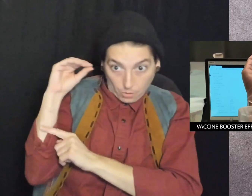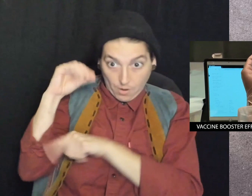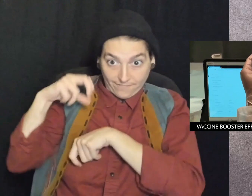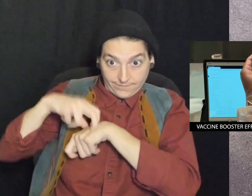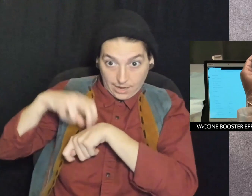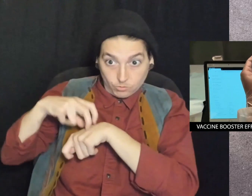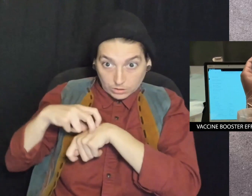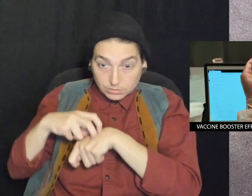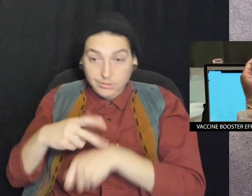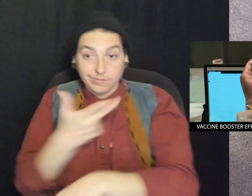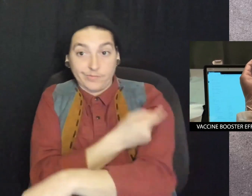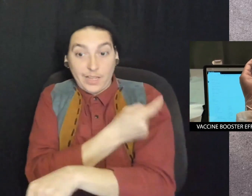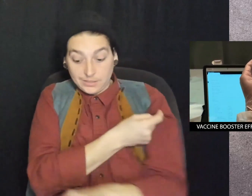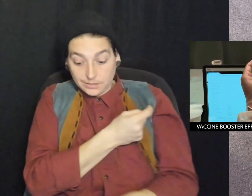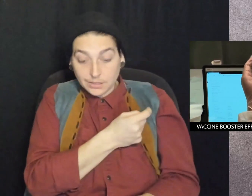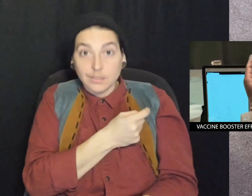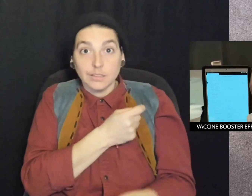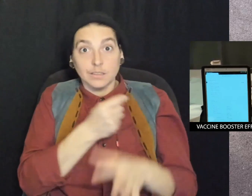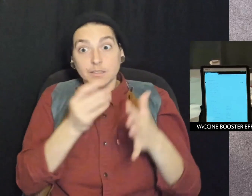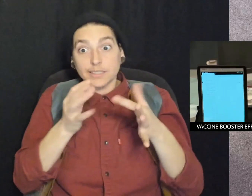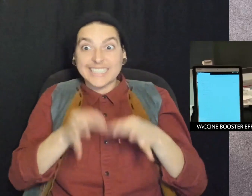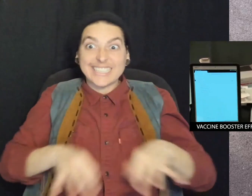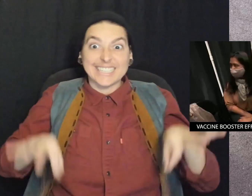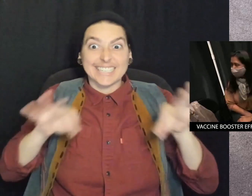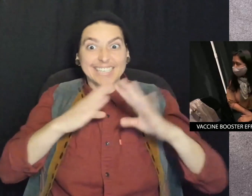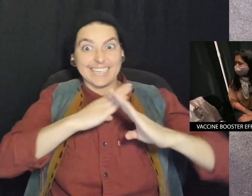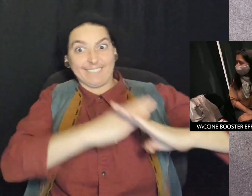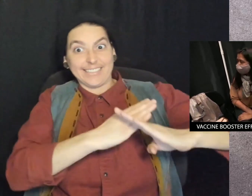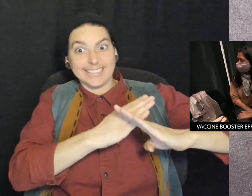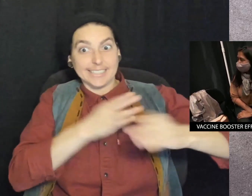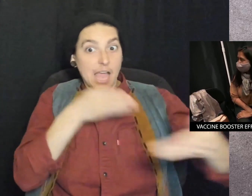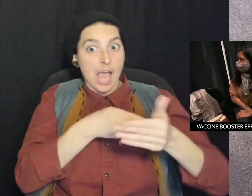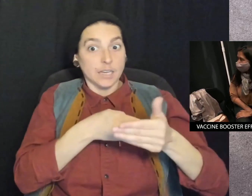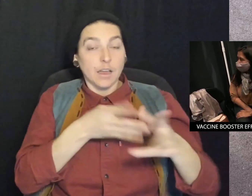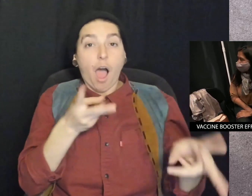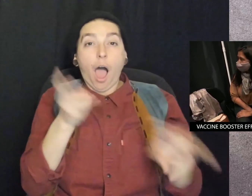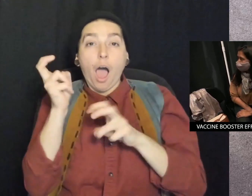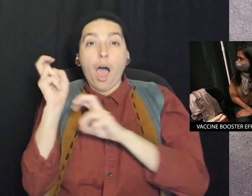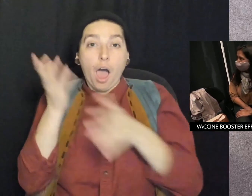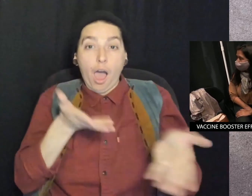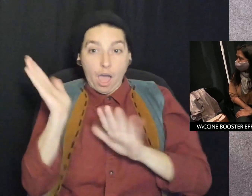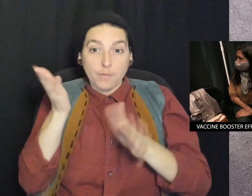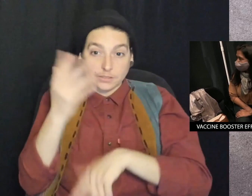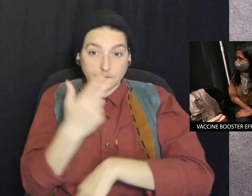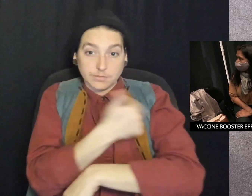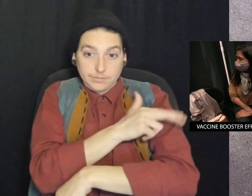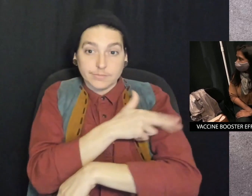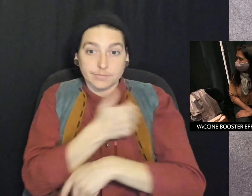Prevention Covid 19 vaccine booster effectiveness wanes after four months